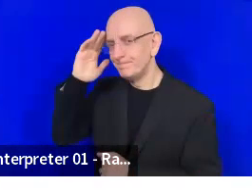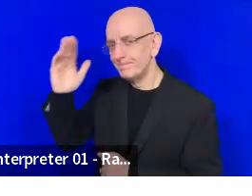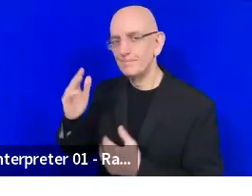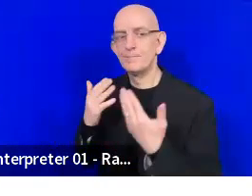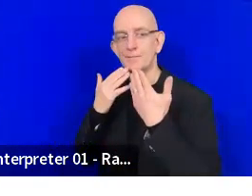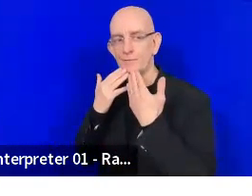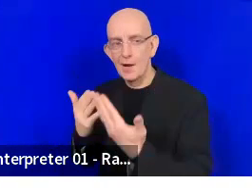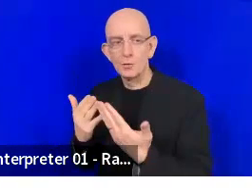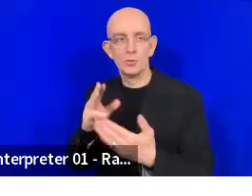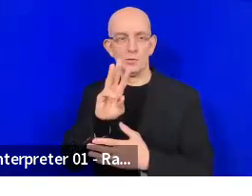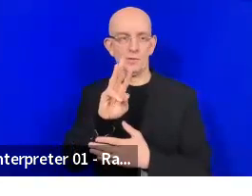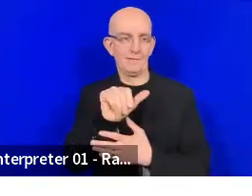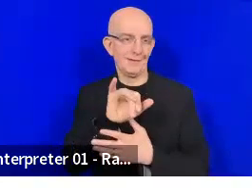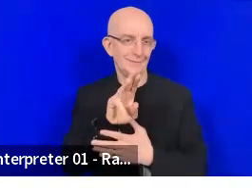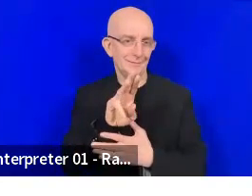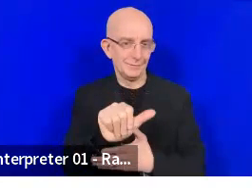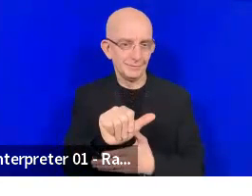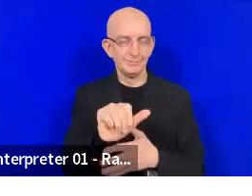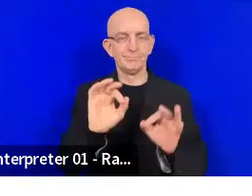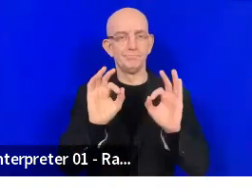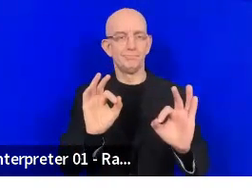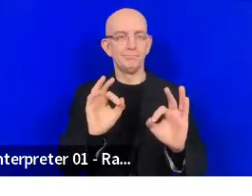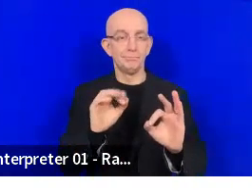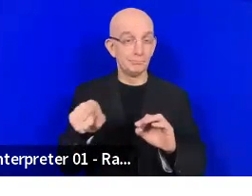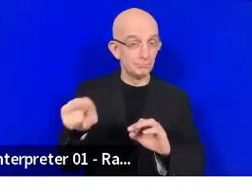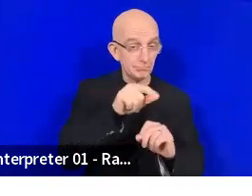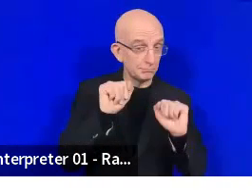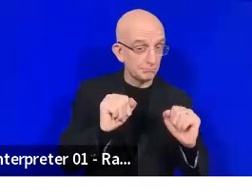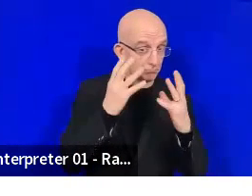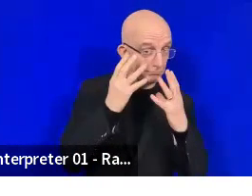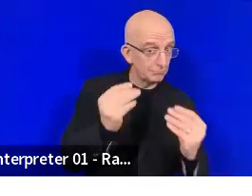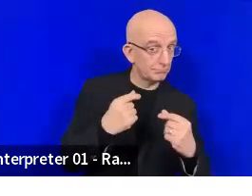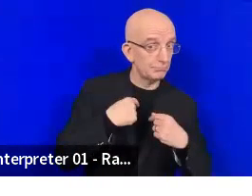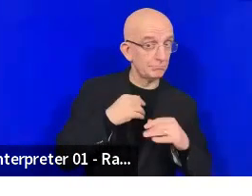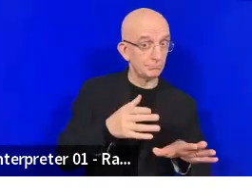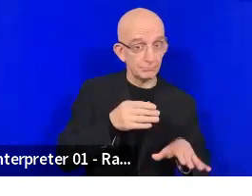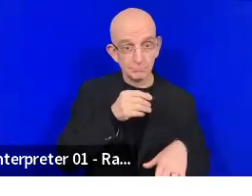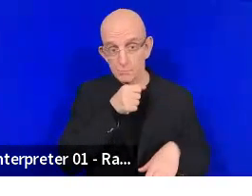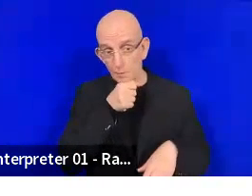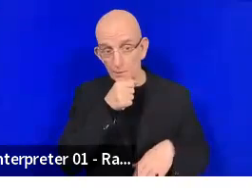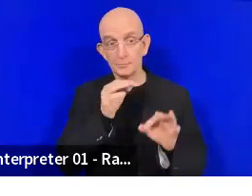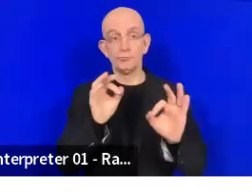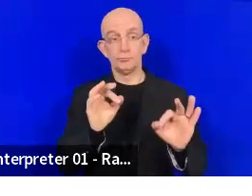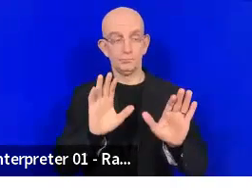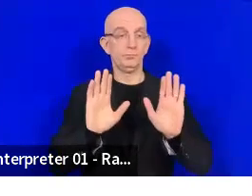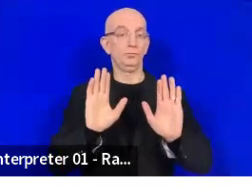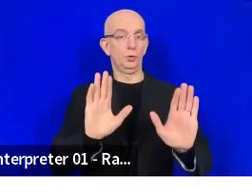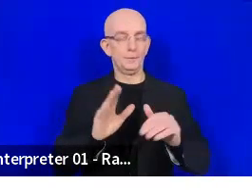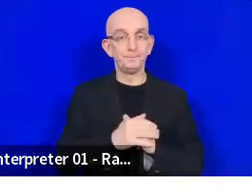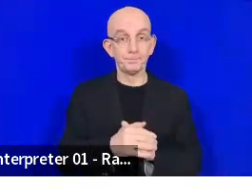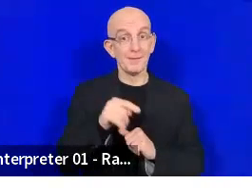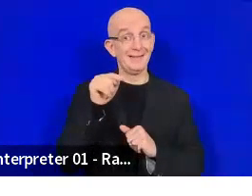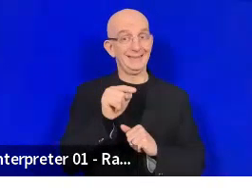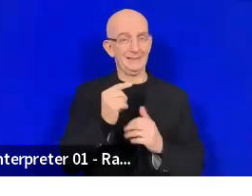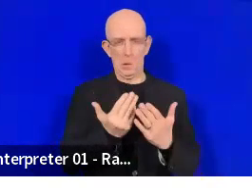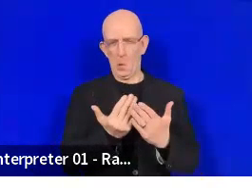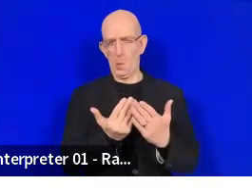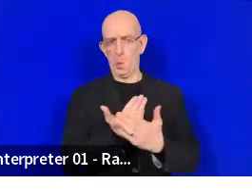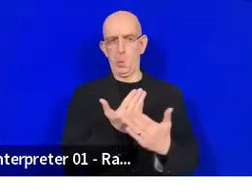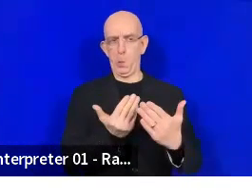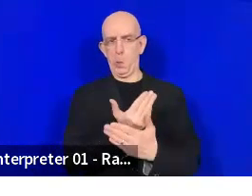So, on the newly arrived advocacy and communication office and I'm very happy to see you online